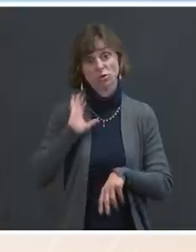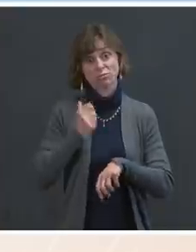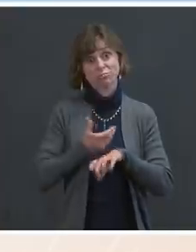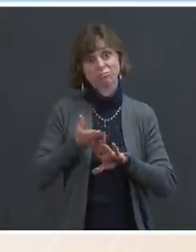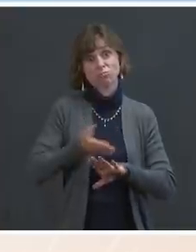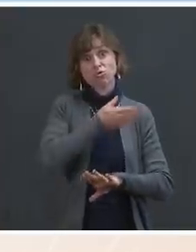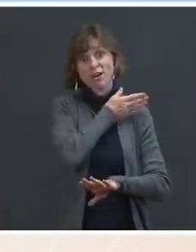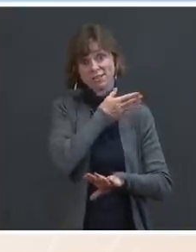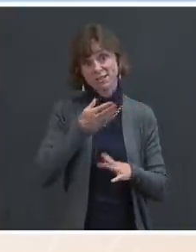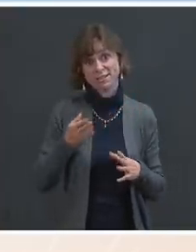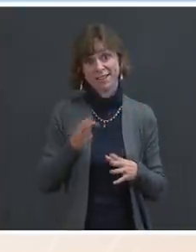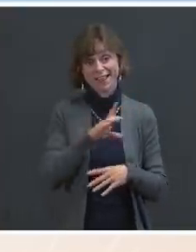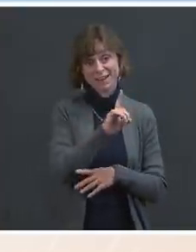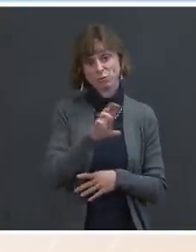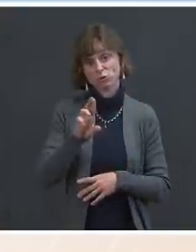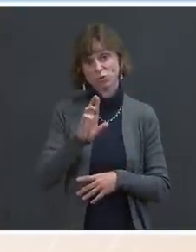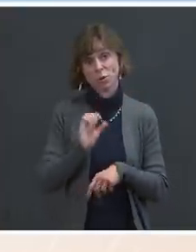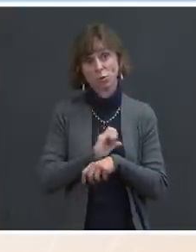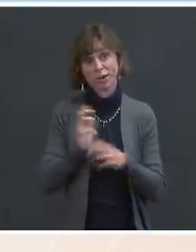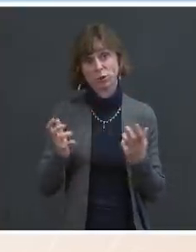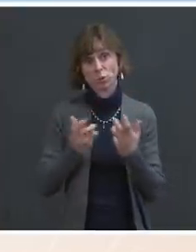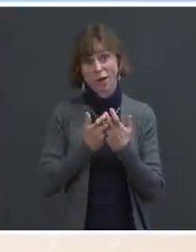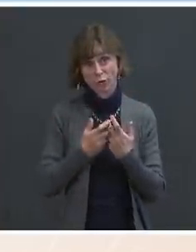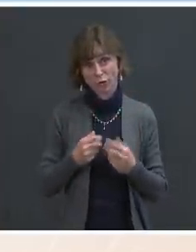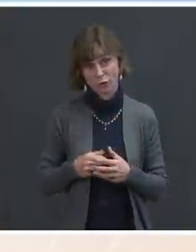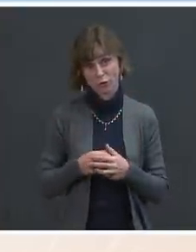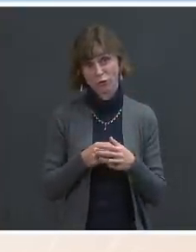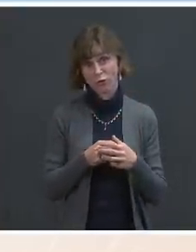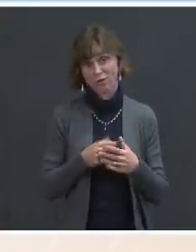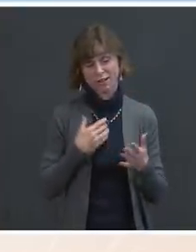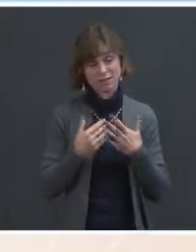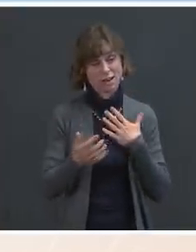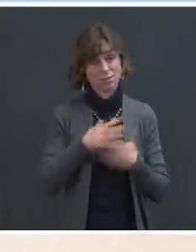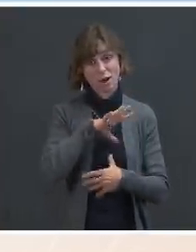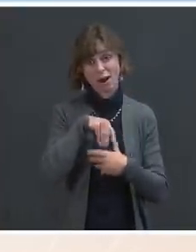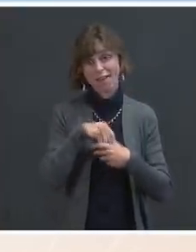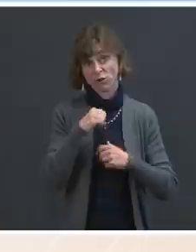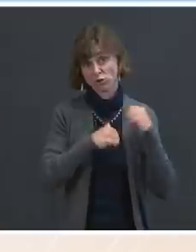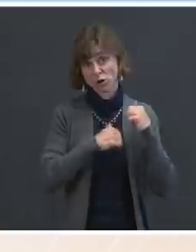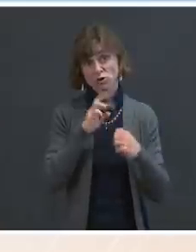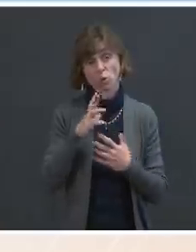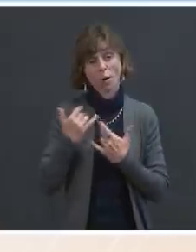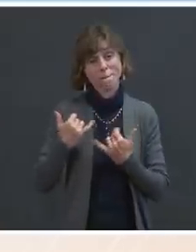working together, whether it's infrastructure, as we've been talking about, or modernizing the immigration system.